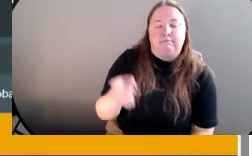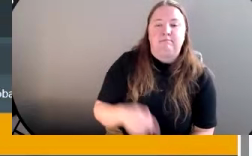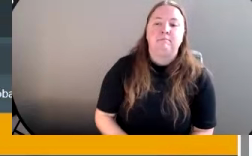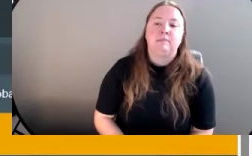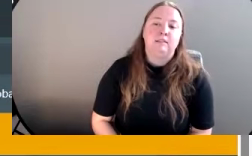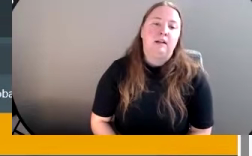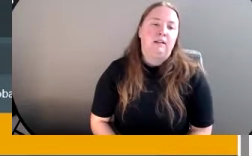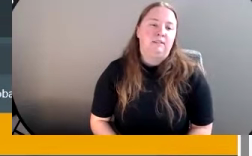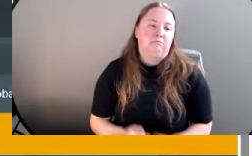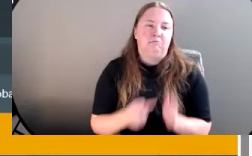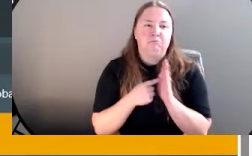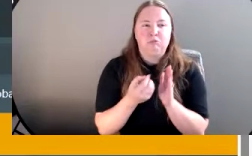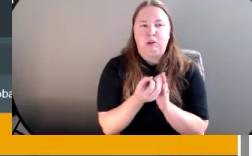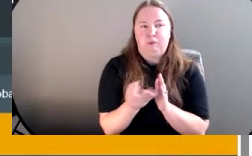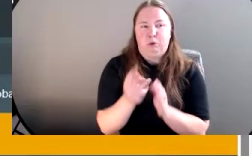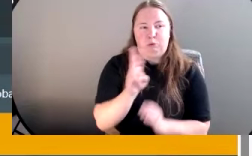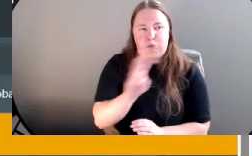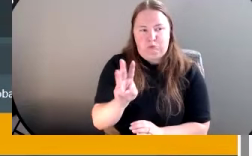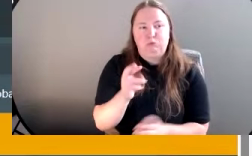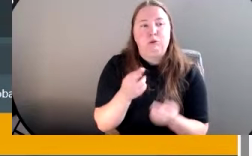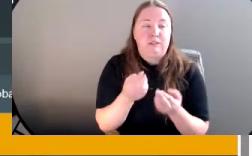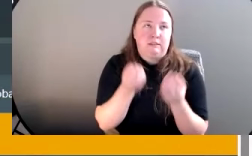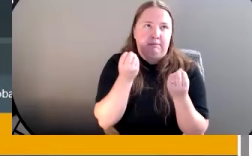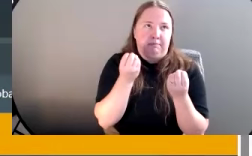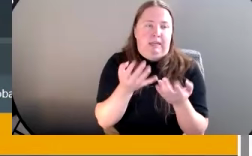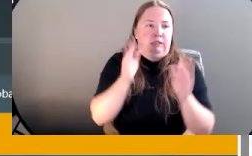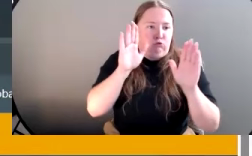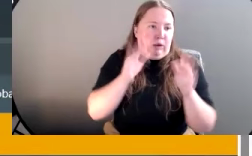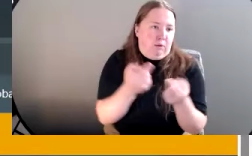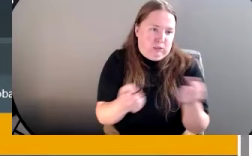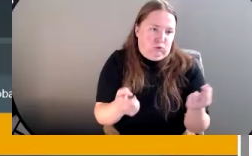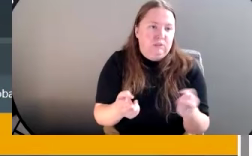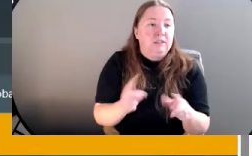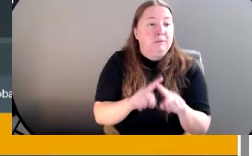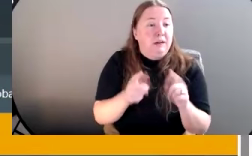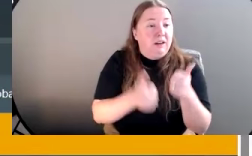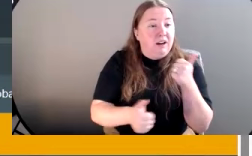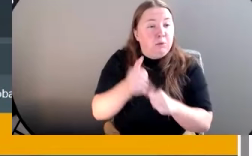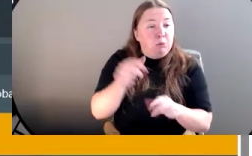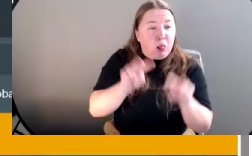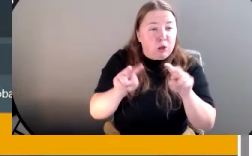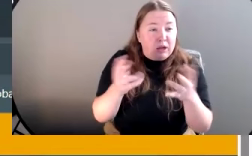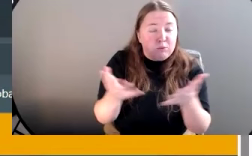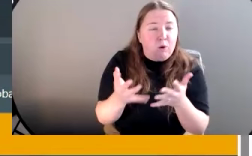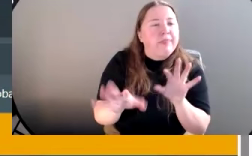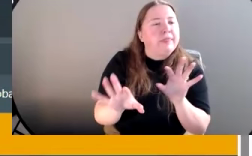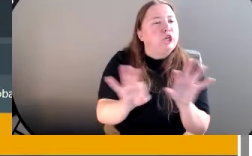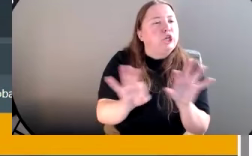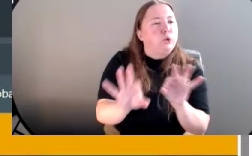Again. There's lots of great resources here. But what you're primarily going to want to look at is those curated OER collections.